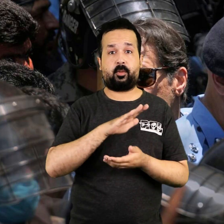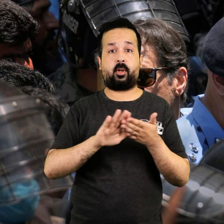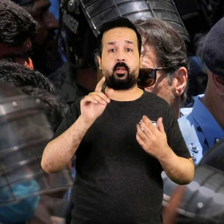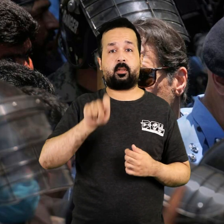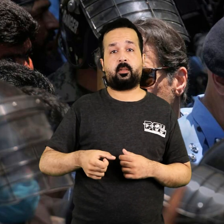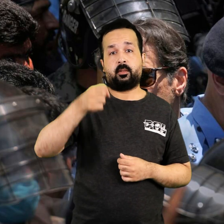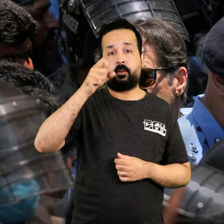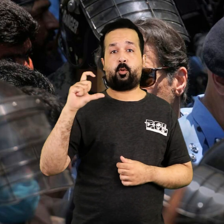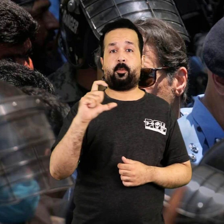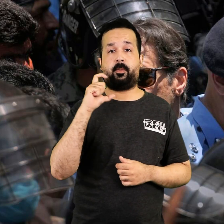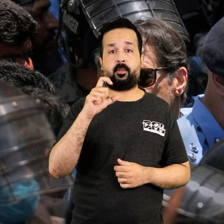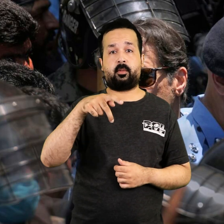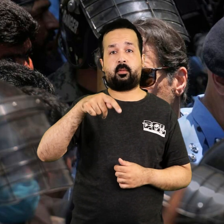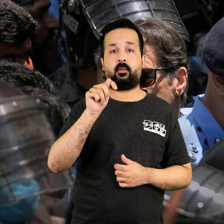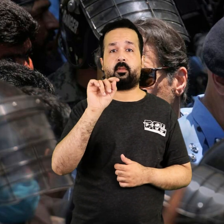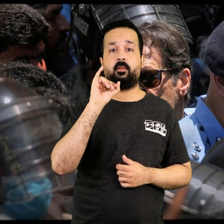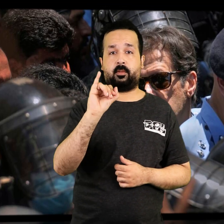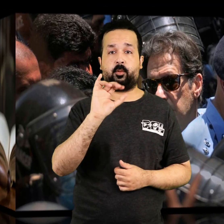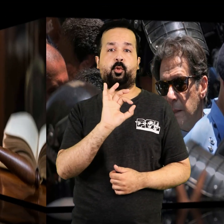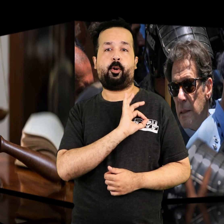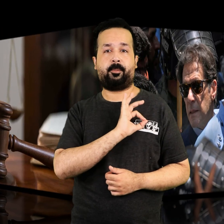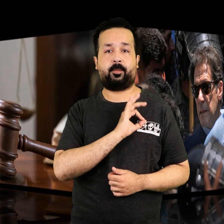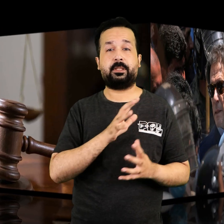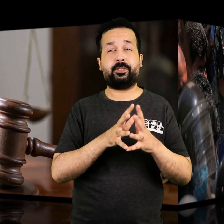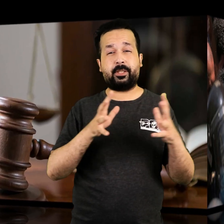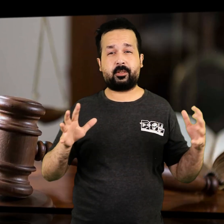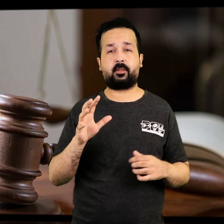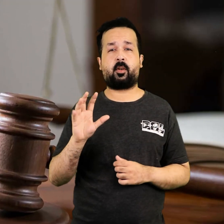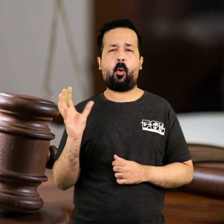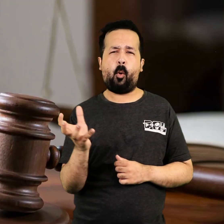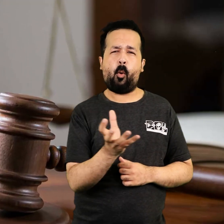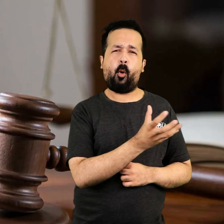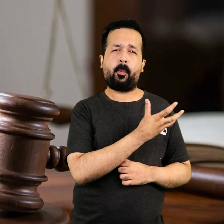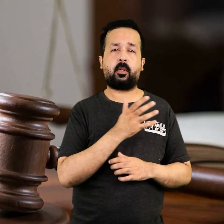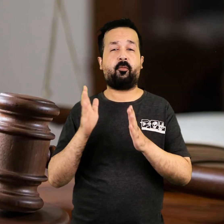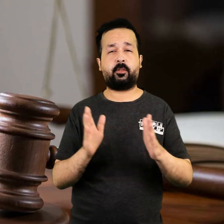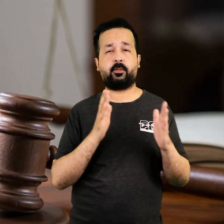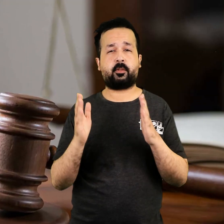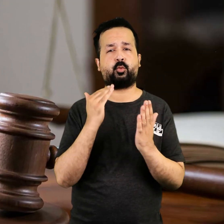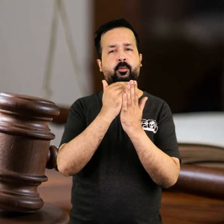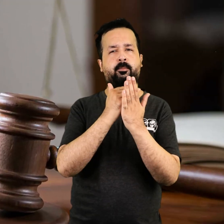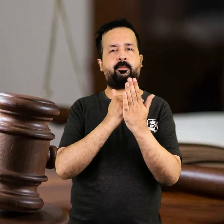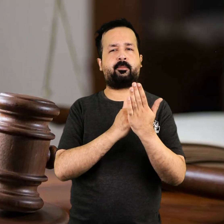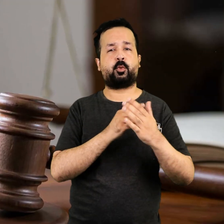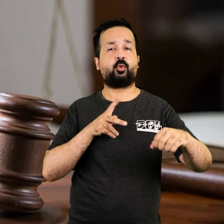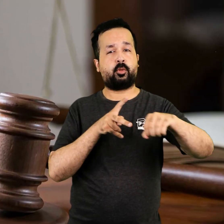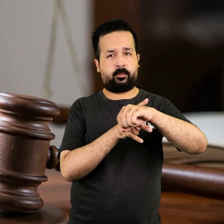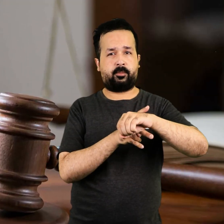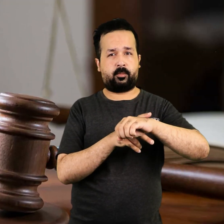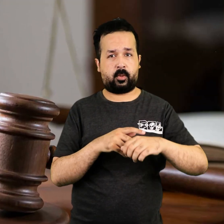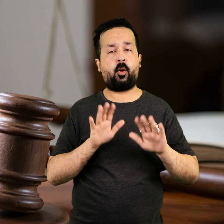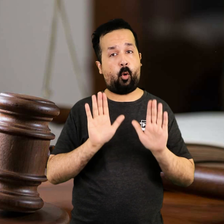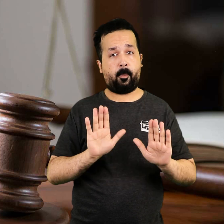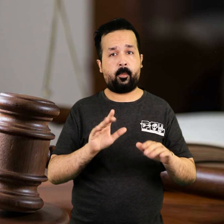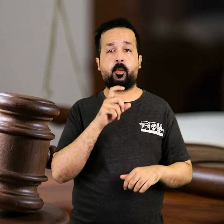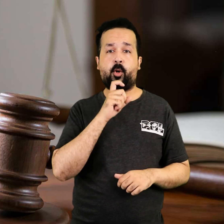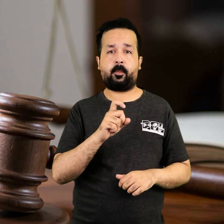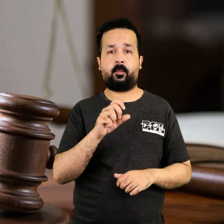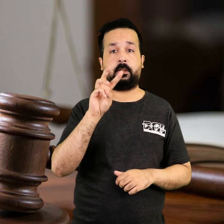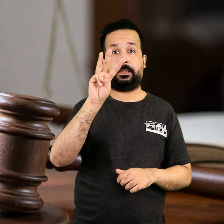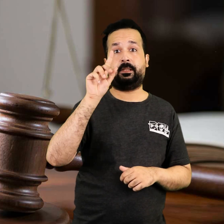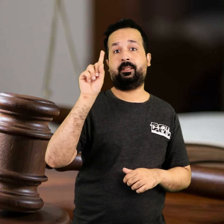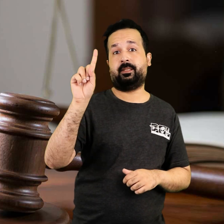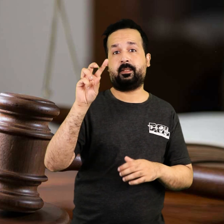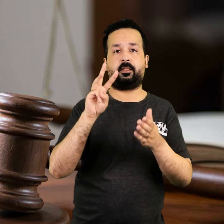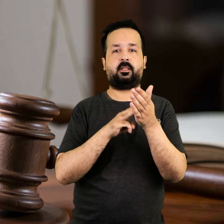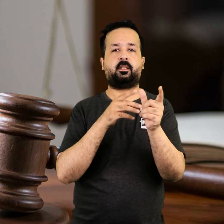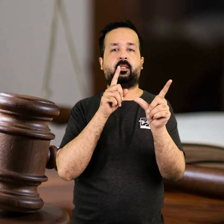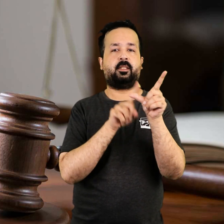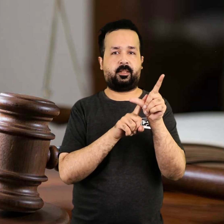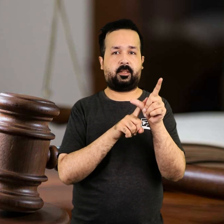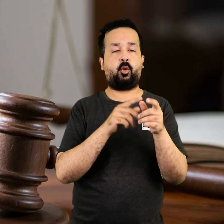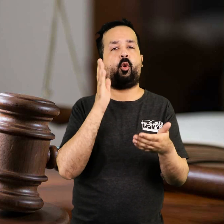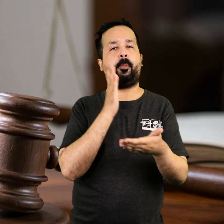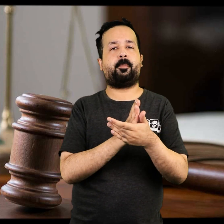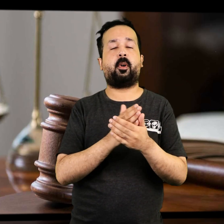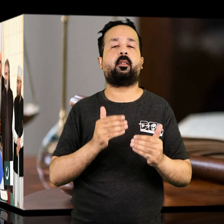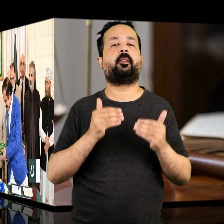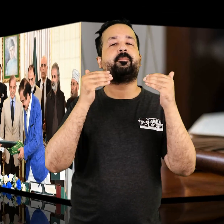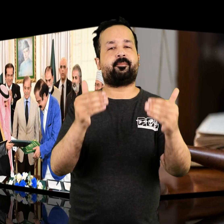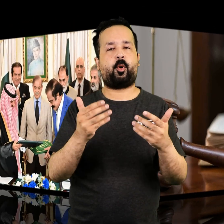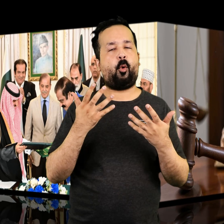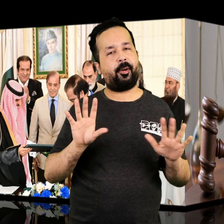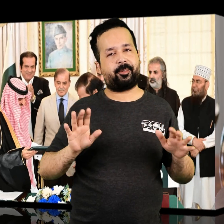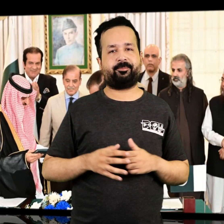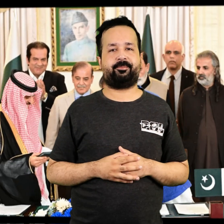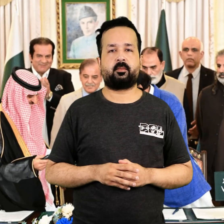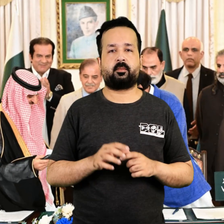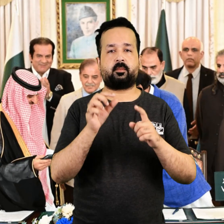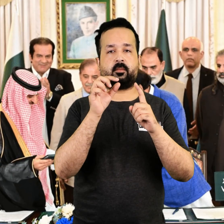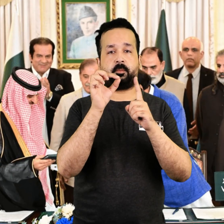Imran Khan's stay of arrest in any further case has been extended until May 31 by the Islamabad High Court.